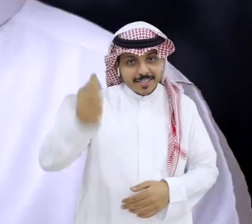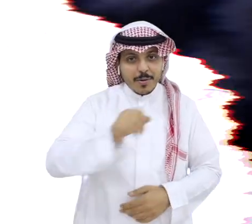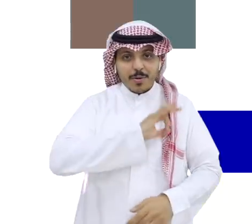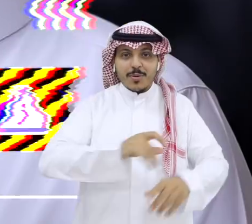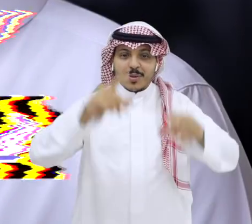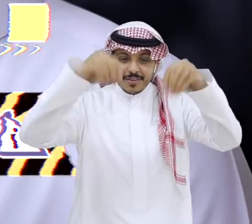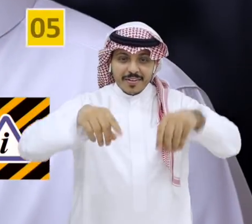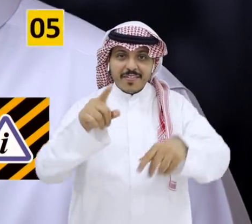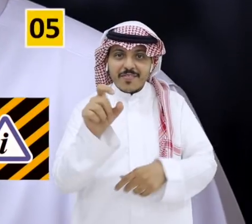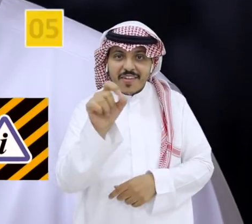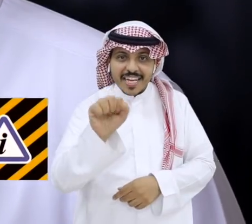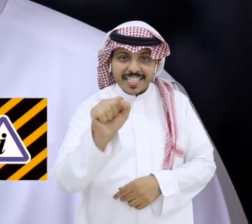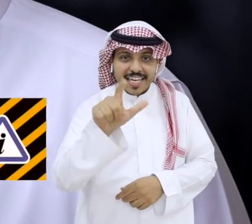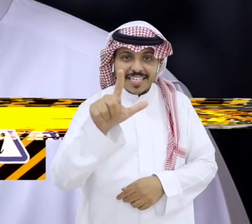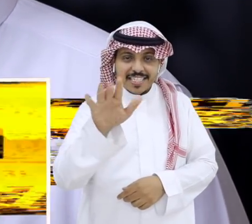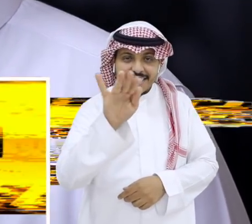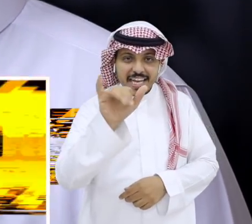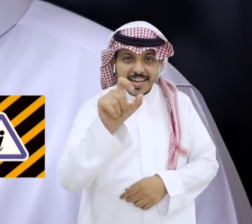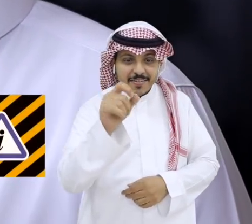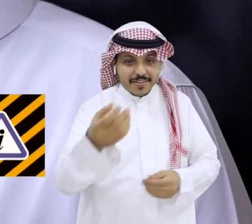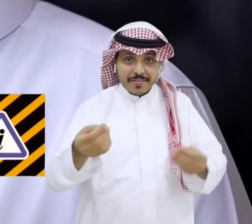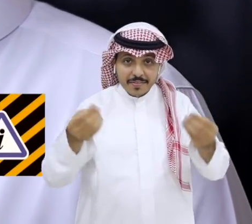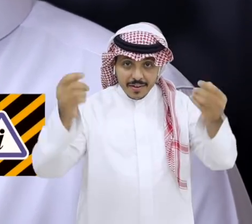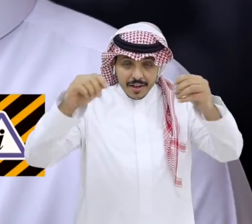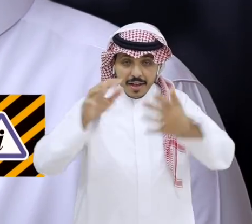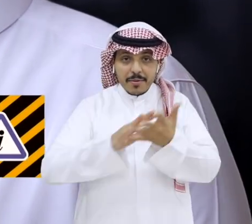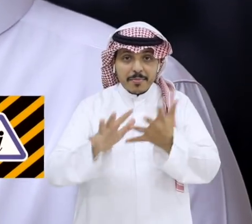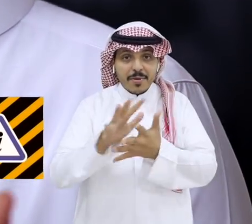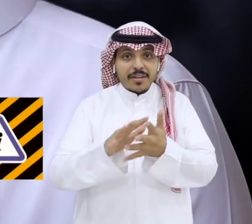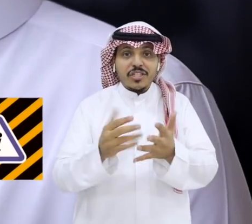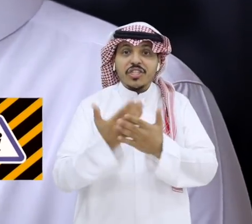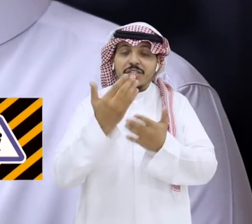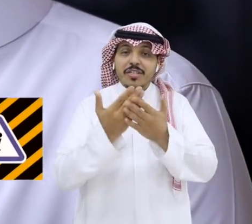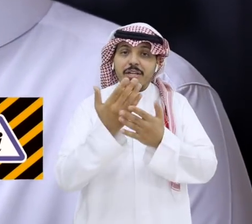Peace be upon you all. This is your host, Faisal Alsaif with a new Science and Technology episode.